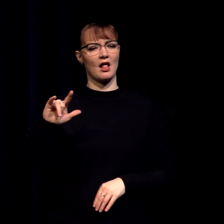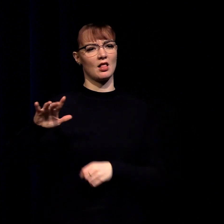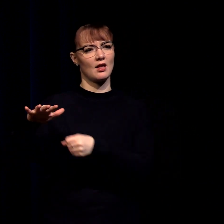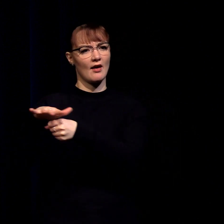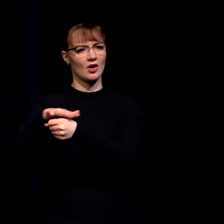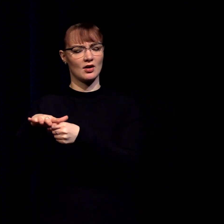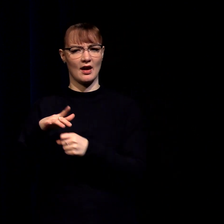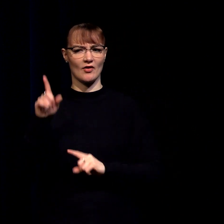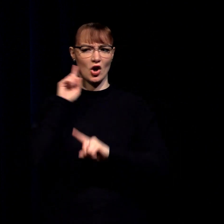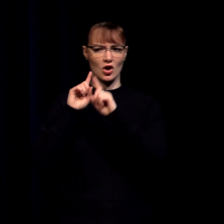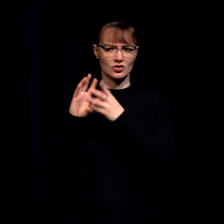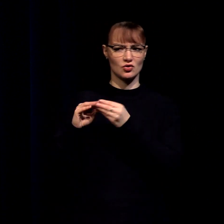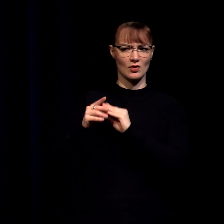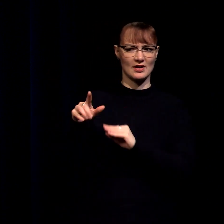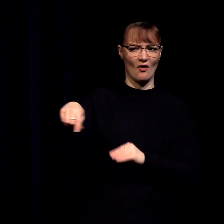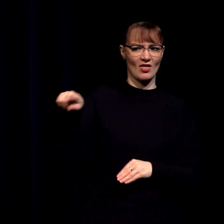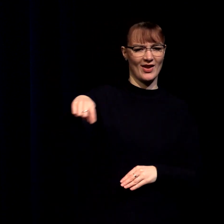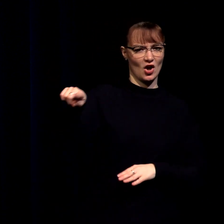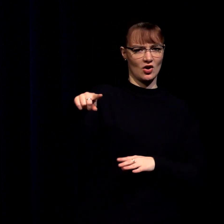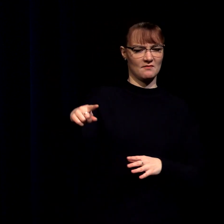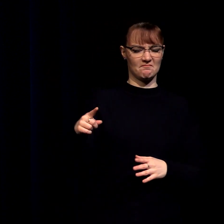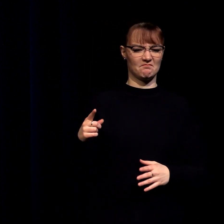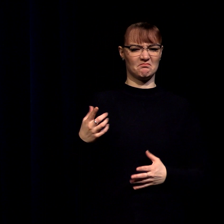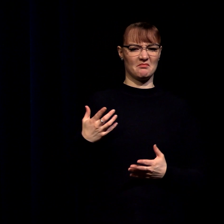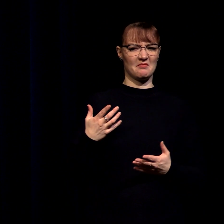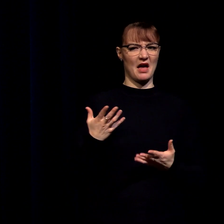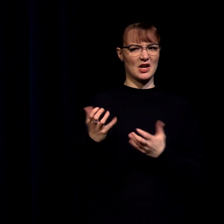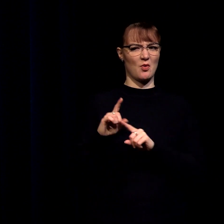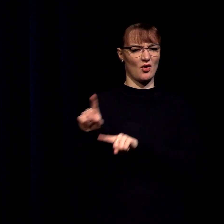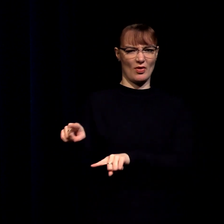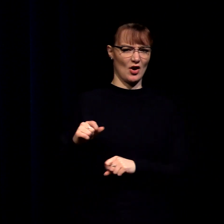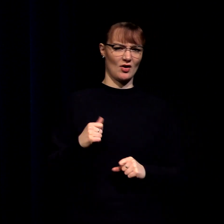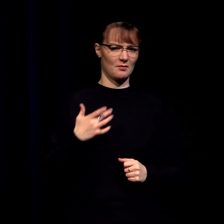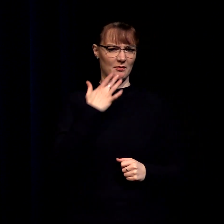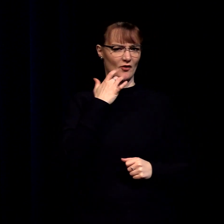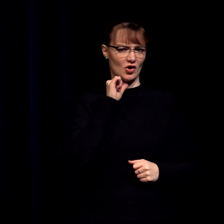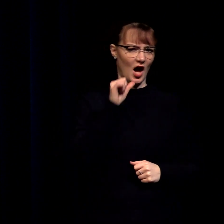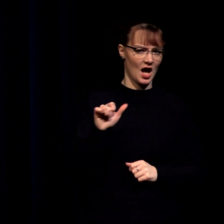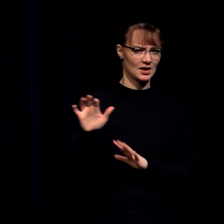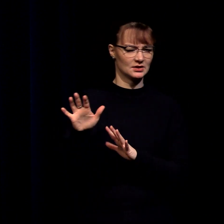over there. And that is not where they're probably hoping they would go. In fact, I would assume their thinking with this